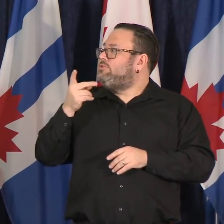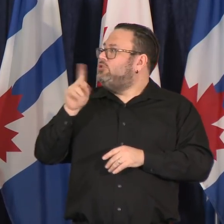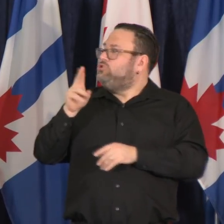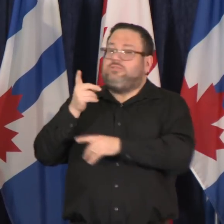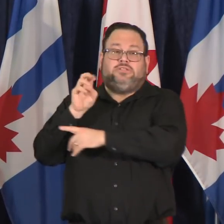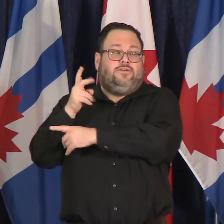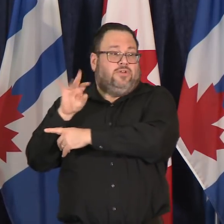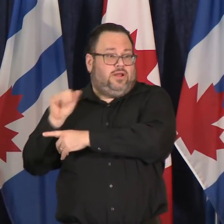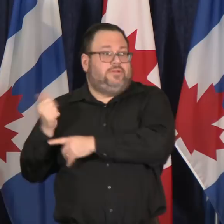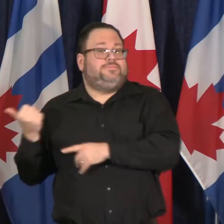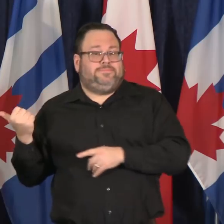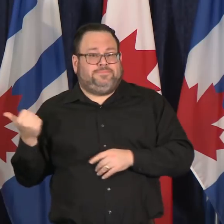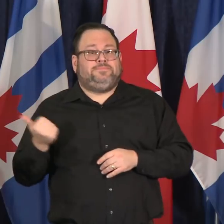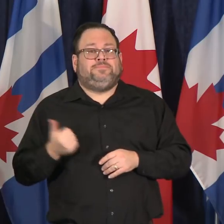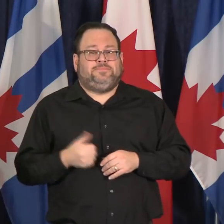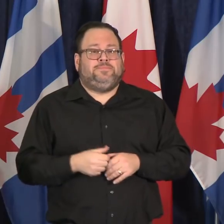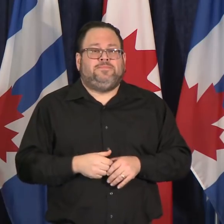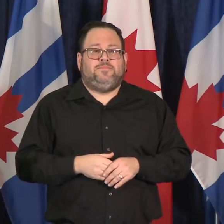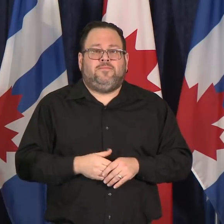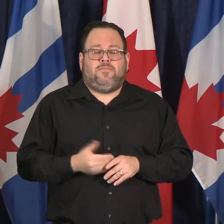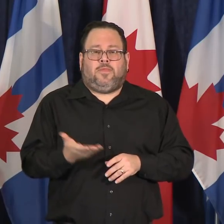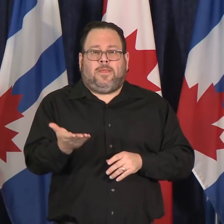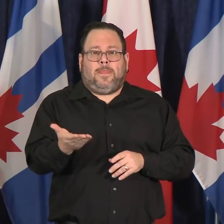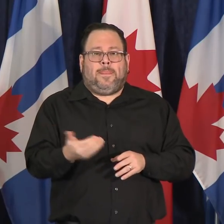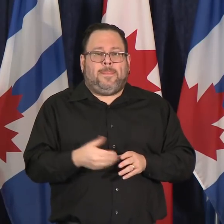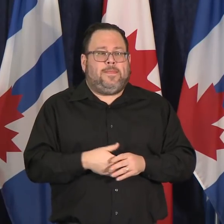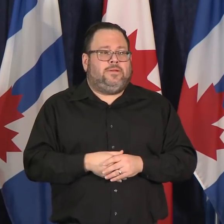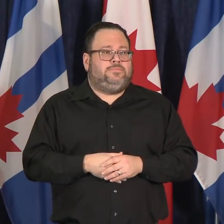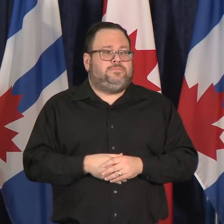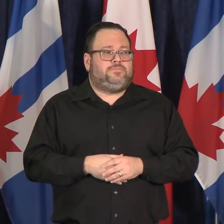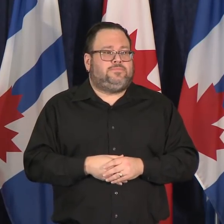conflating offices post-its detailed information about a kovat 19 infected